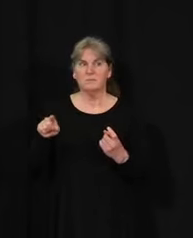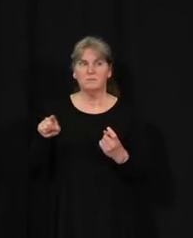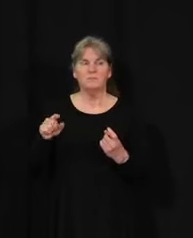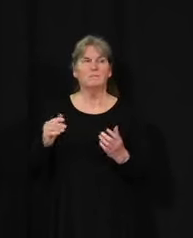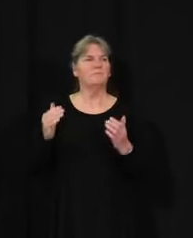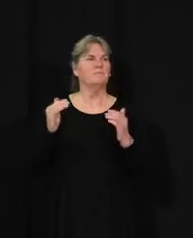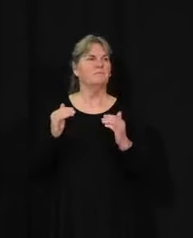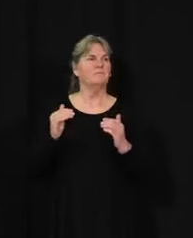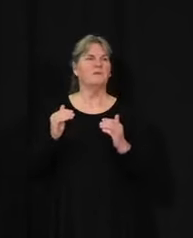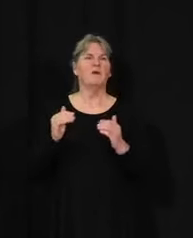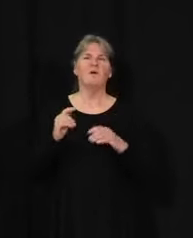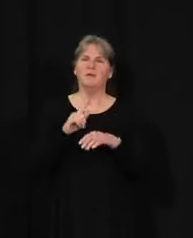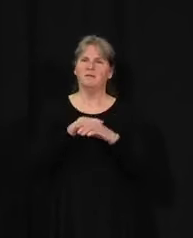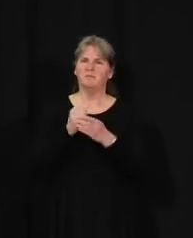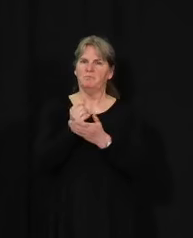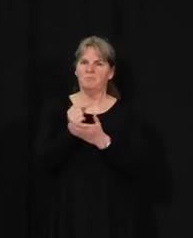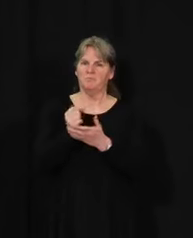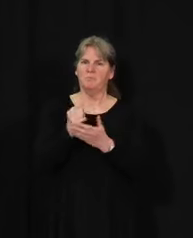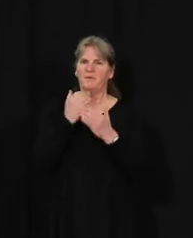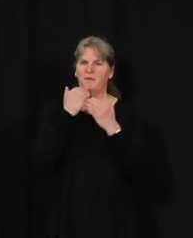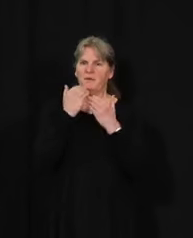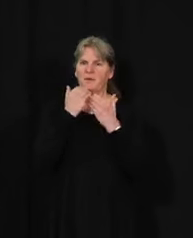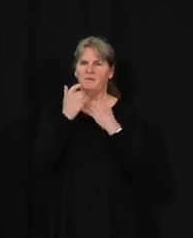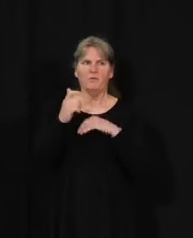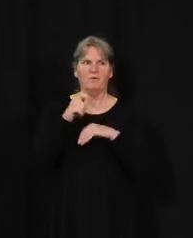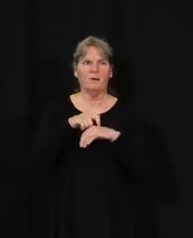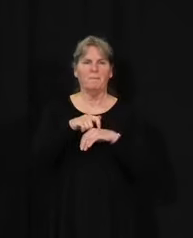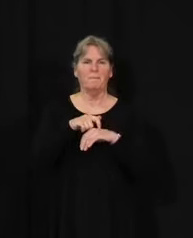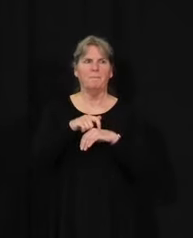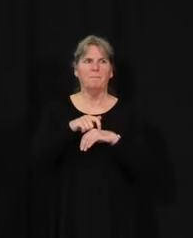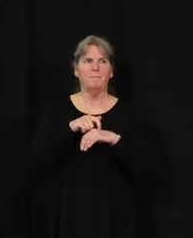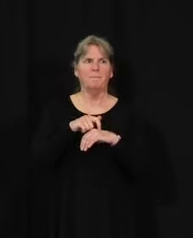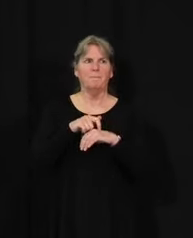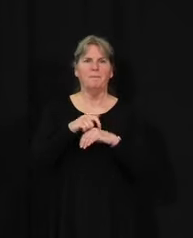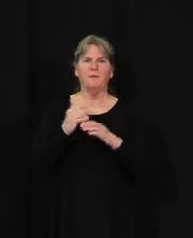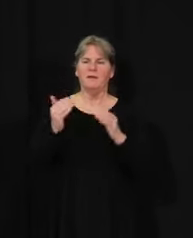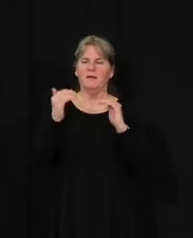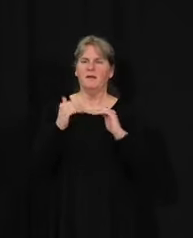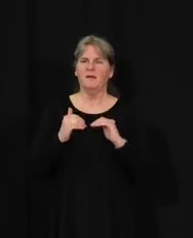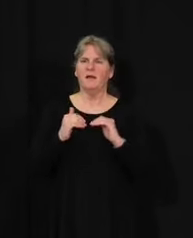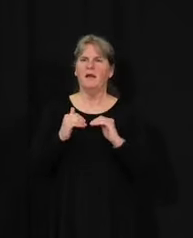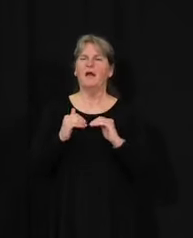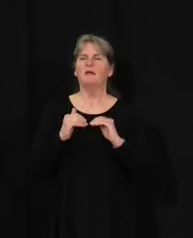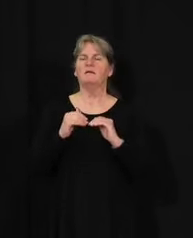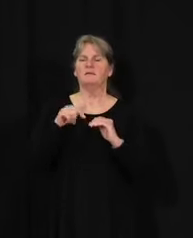That is all the time we have for today. Thank you for your time. The next COVID-19 update will be